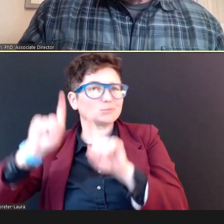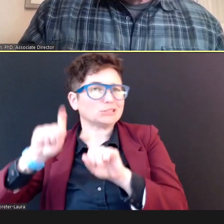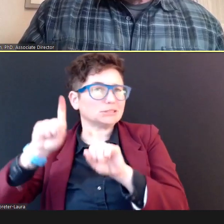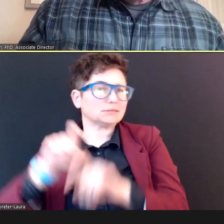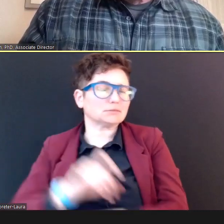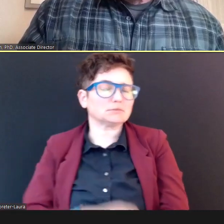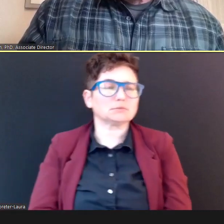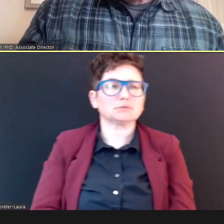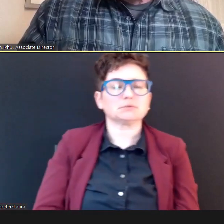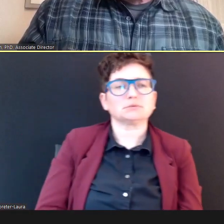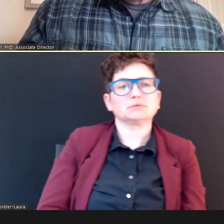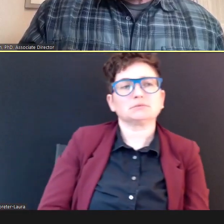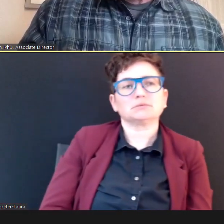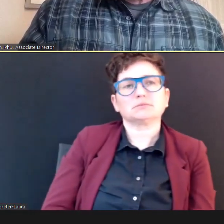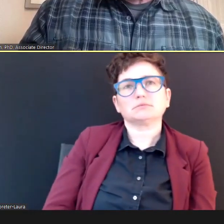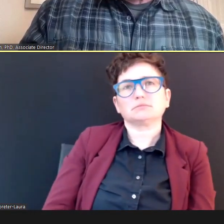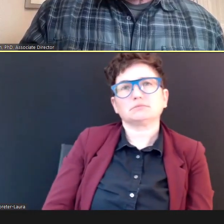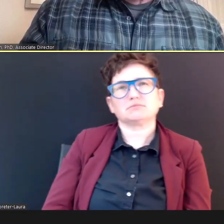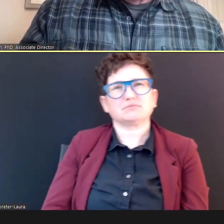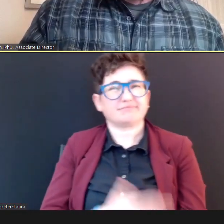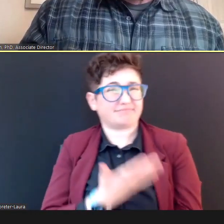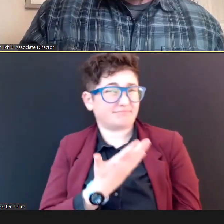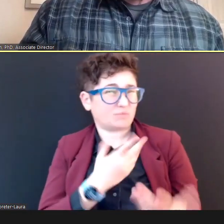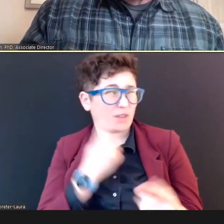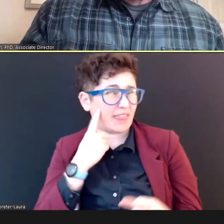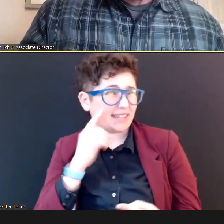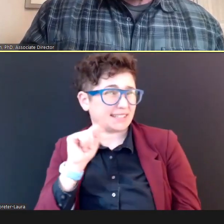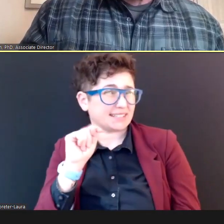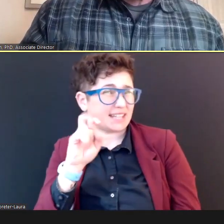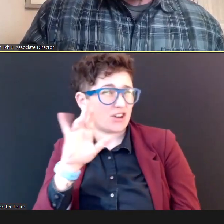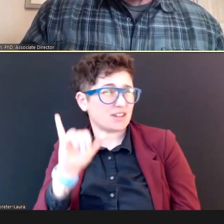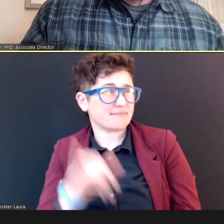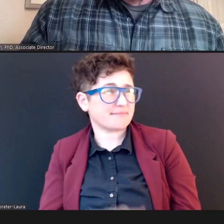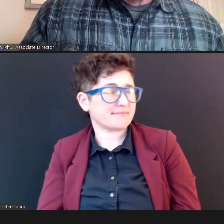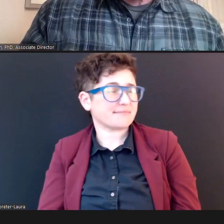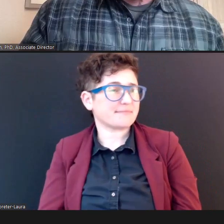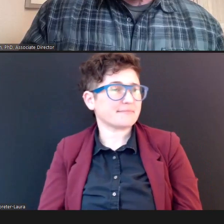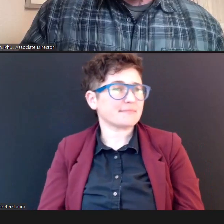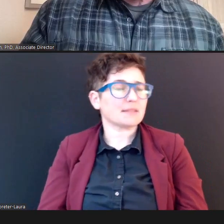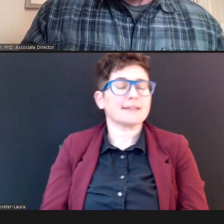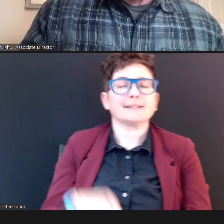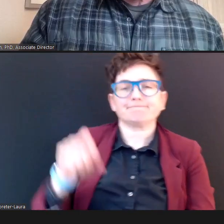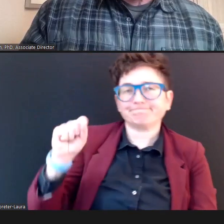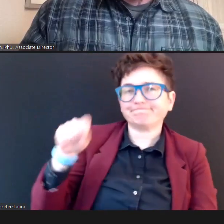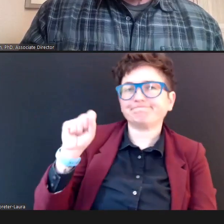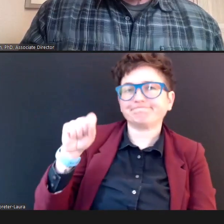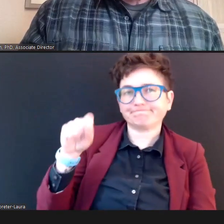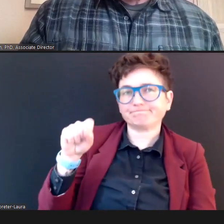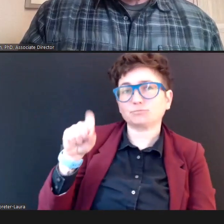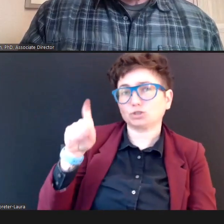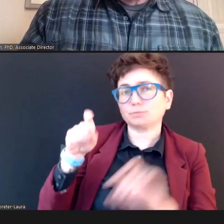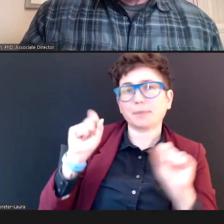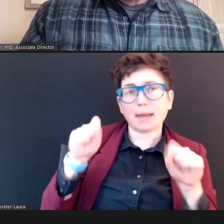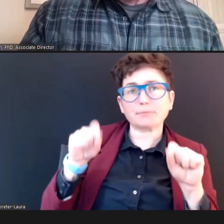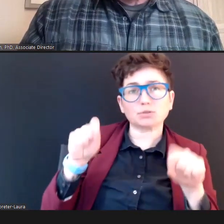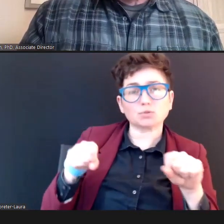reading what do you make of that question